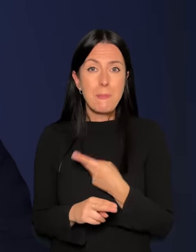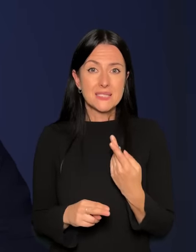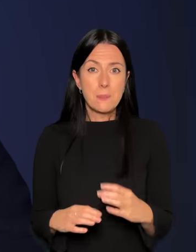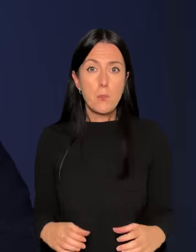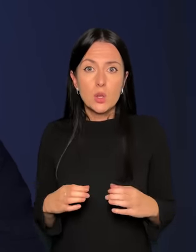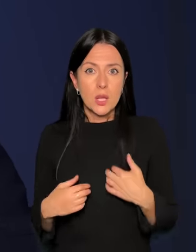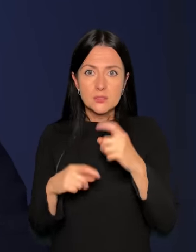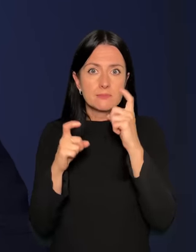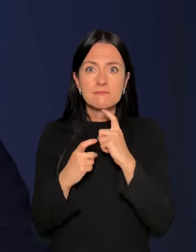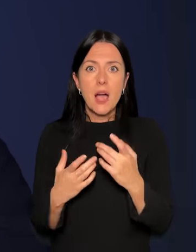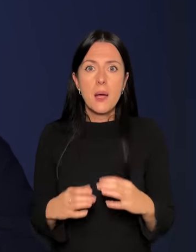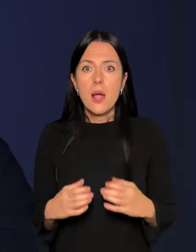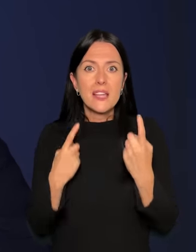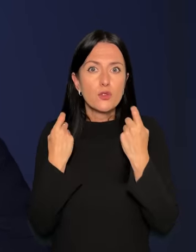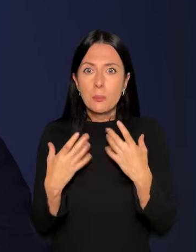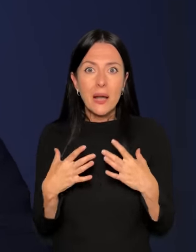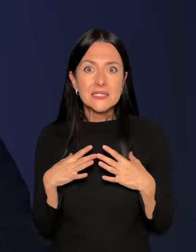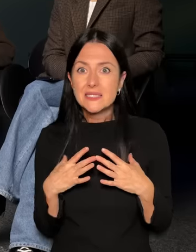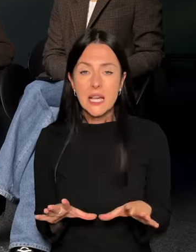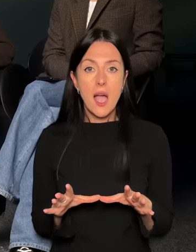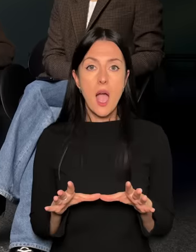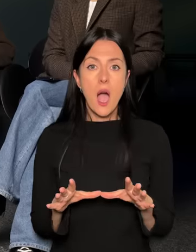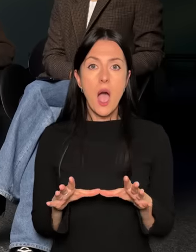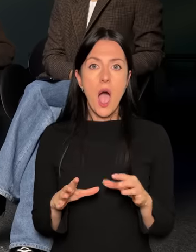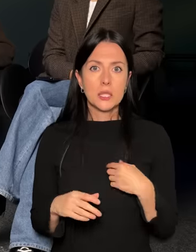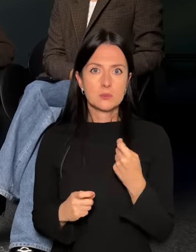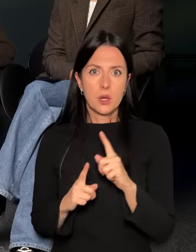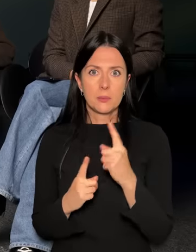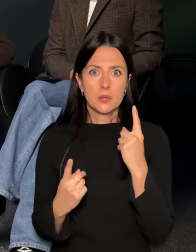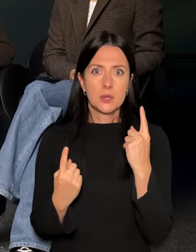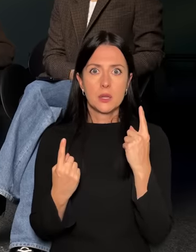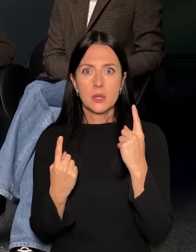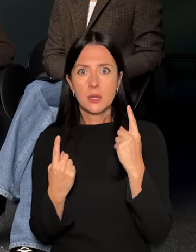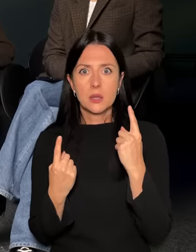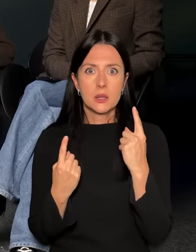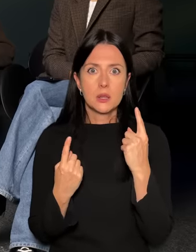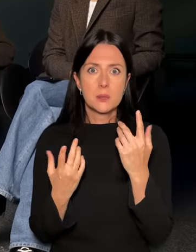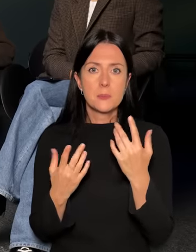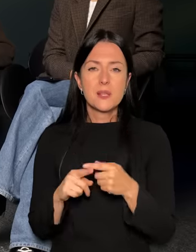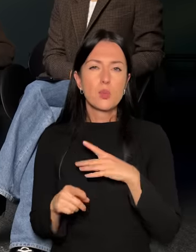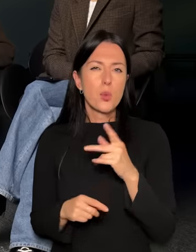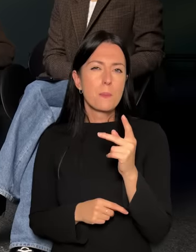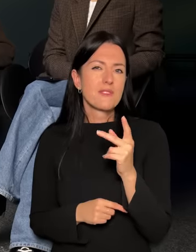and I didn't know where to get them. There was no information. And that's when I was terrified, actually. This was only about a month and a half after the injury.